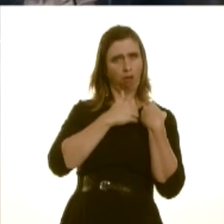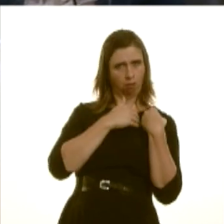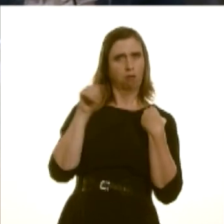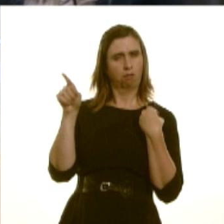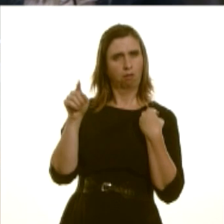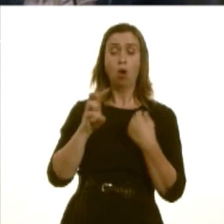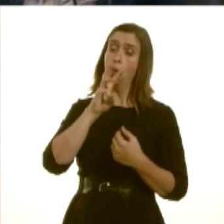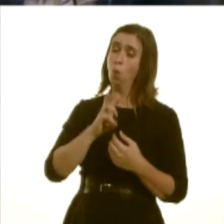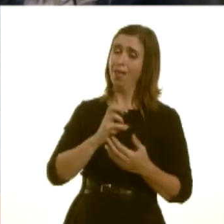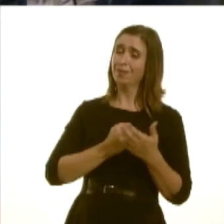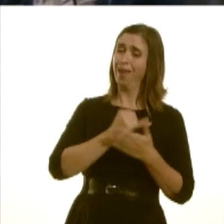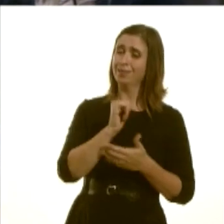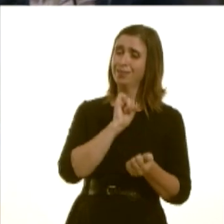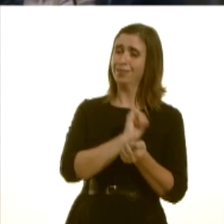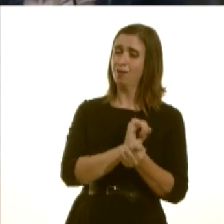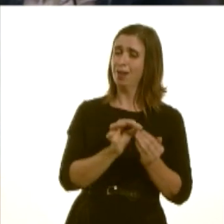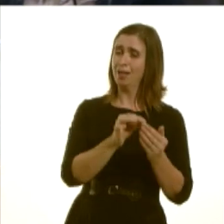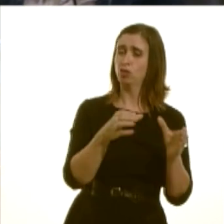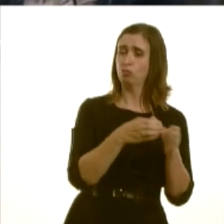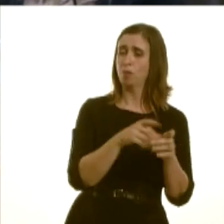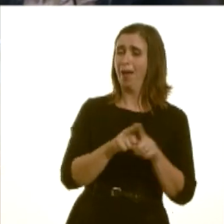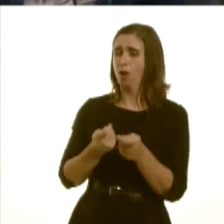Wales anti-slavery leadership group and the Wales anti-slavery operational delivery group.